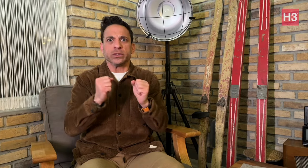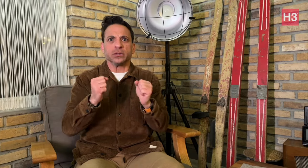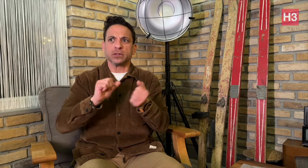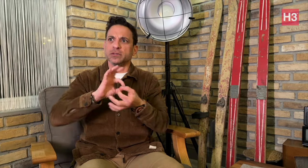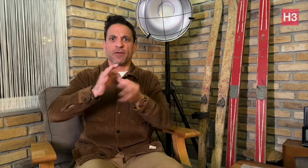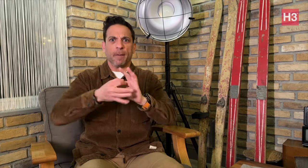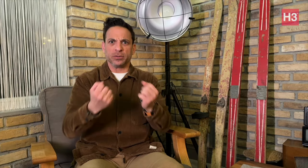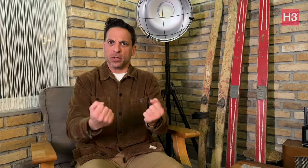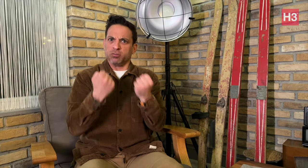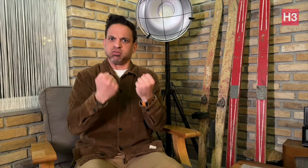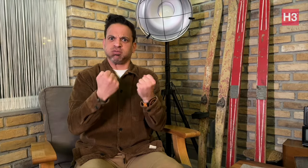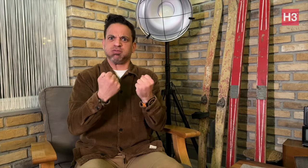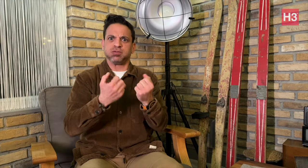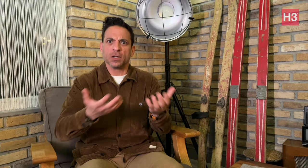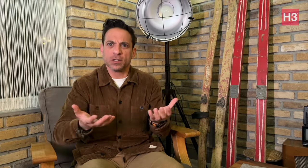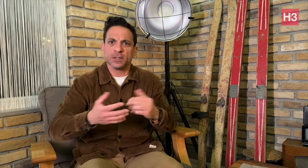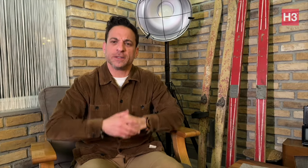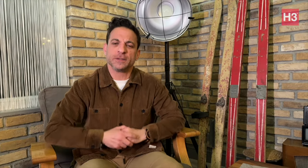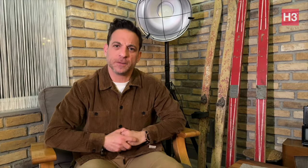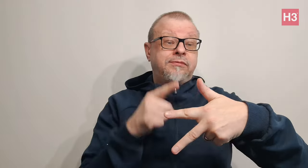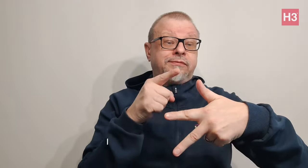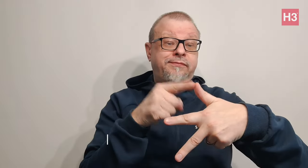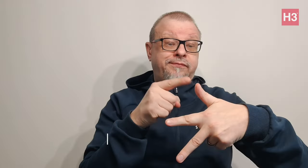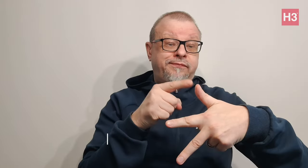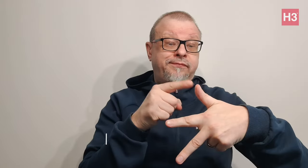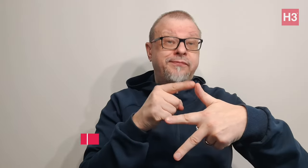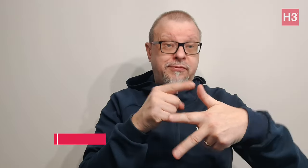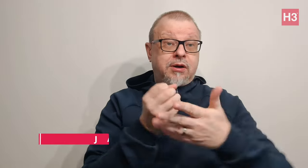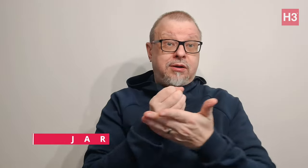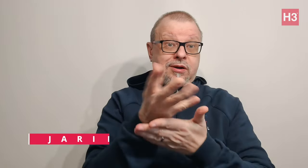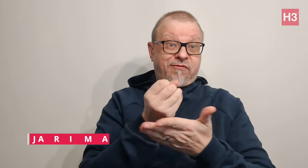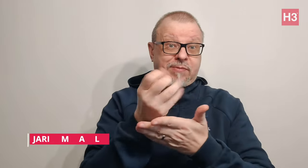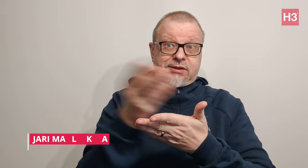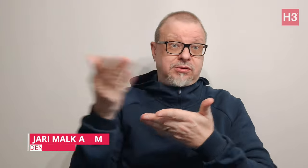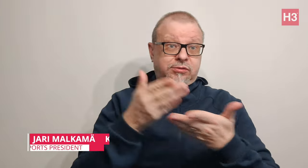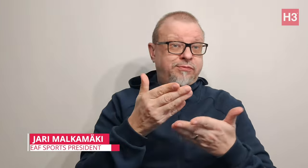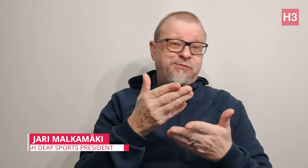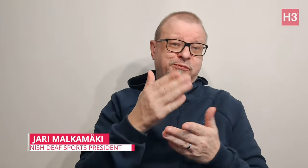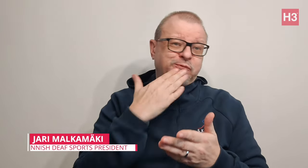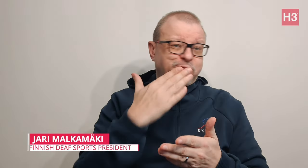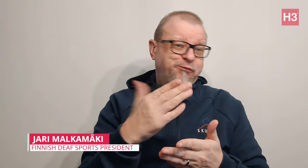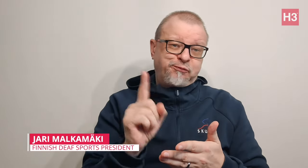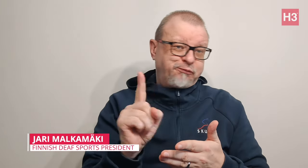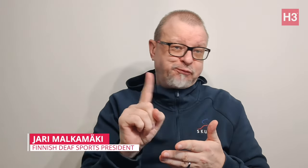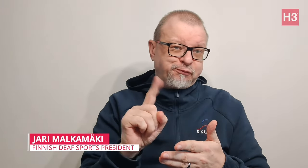a strong Winter Deaflympics team. [Jari]: We weren't satisfied with the information we received from them.